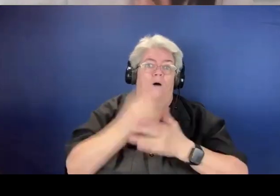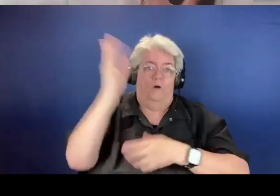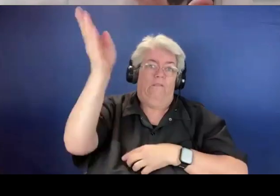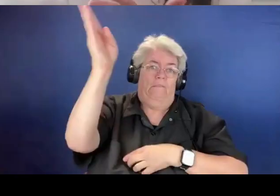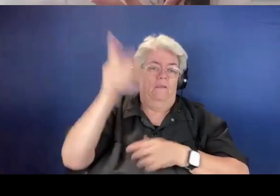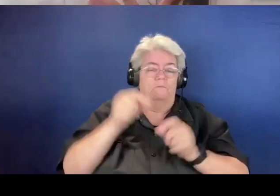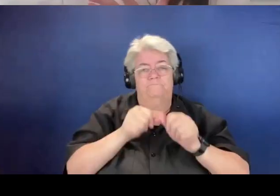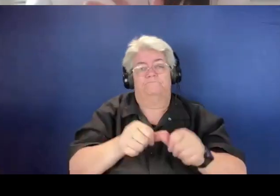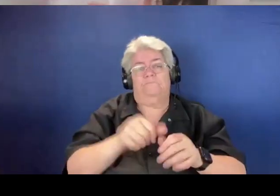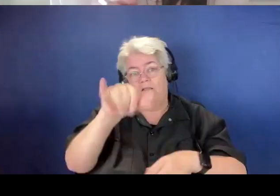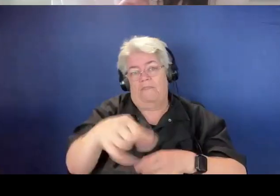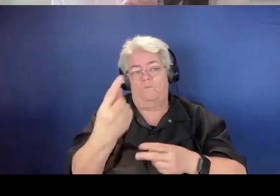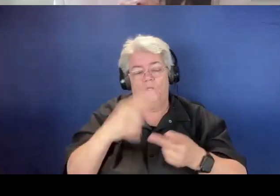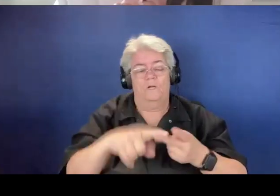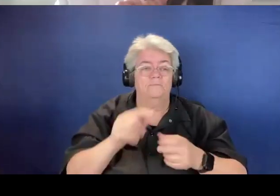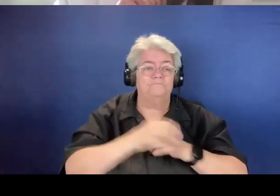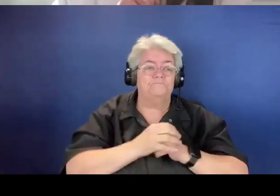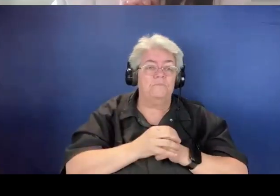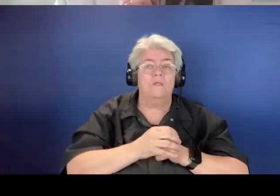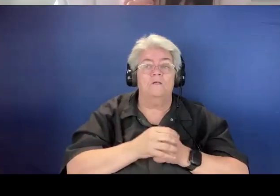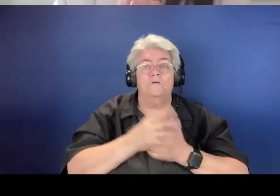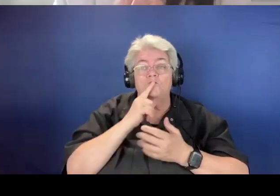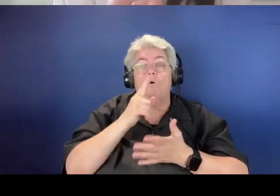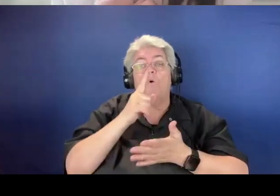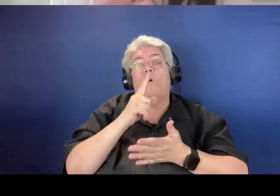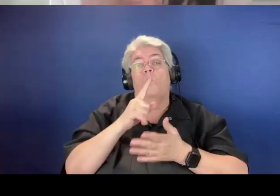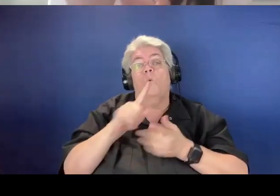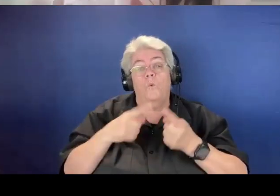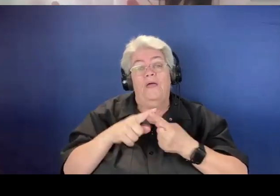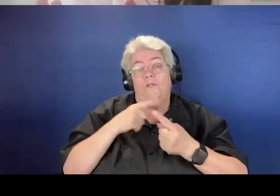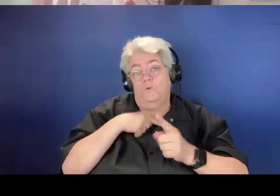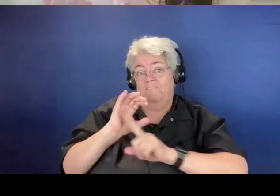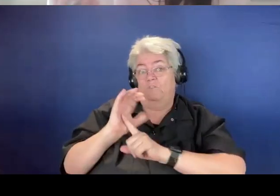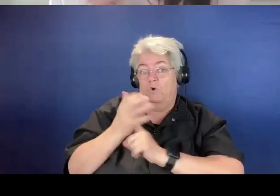So, the information learned during an ethnographic interview can increase your